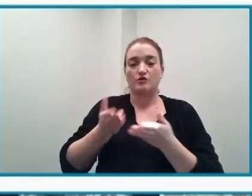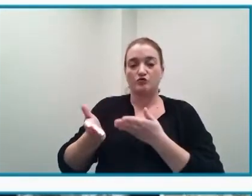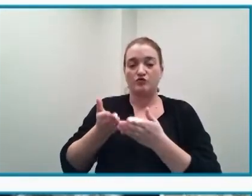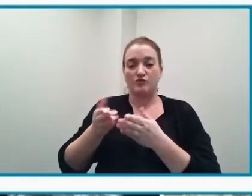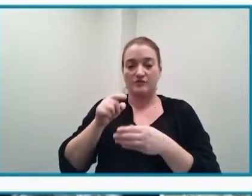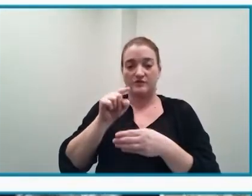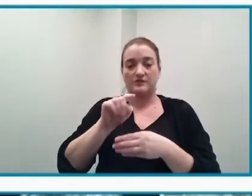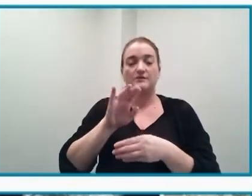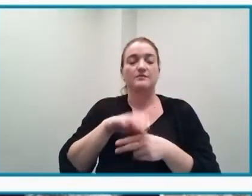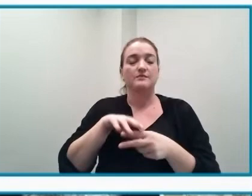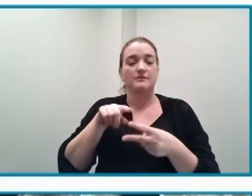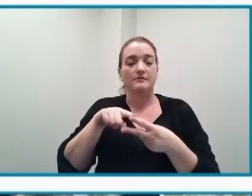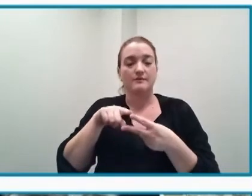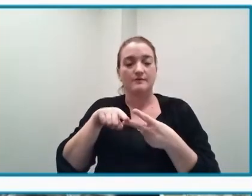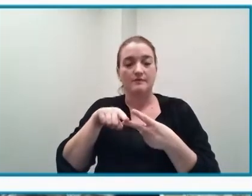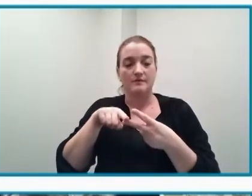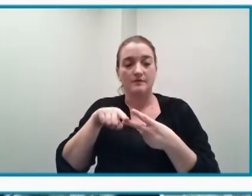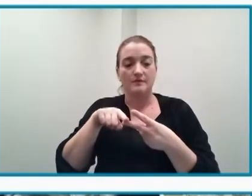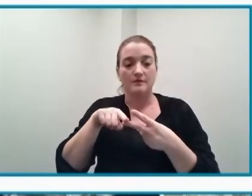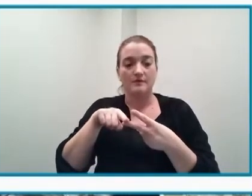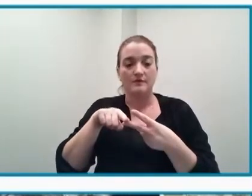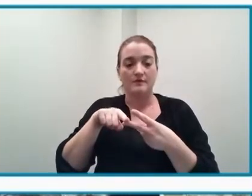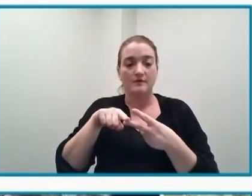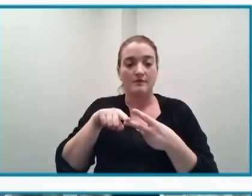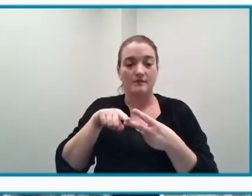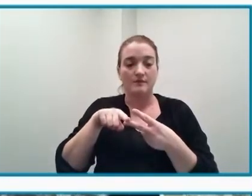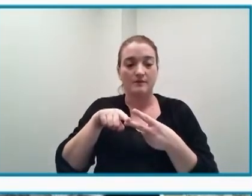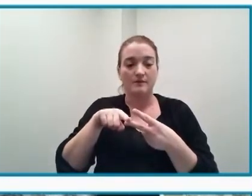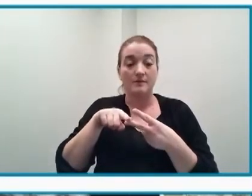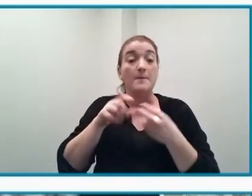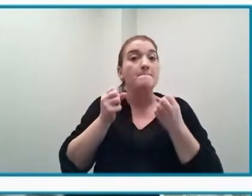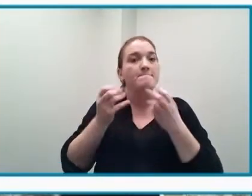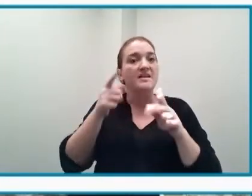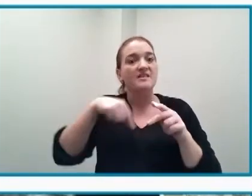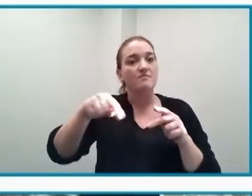they still have a lot of family members, immediate family members, you know,